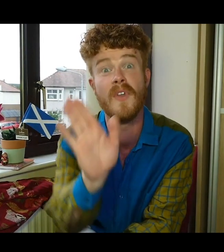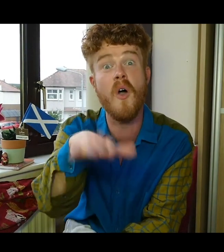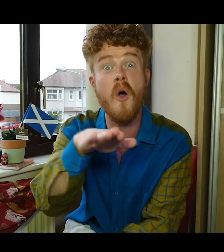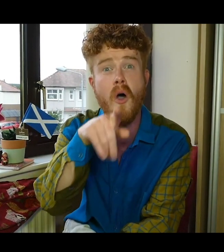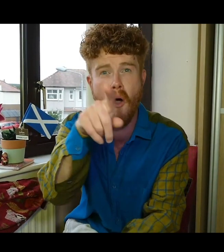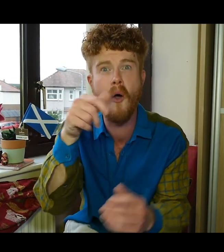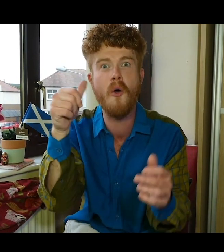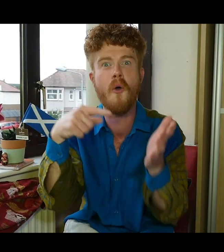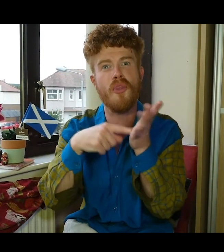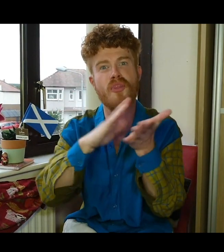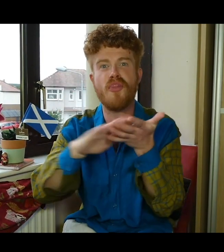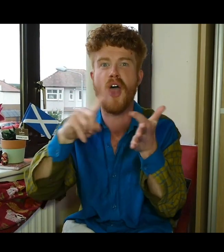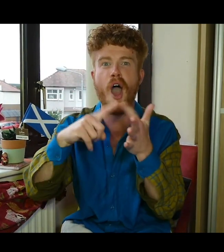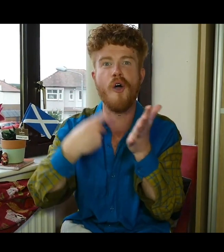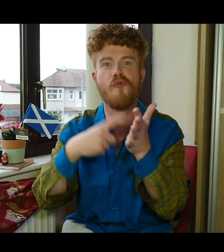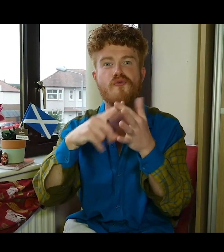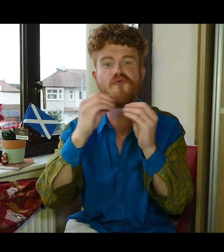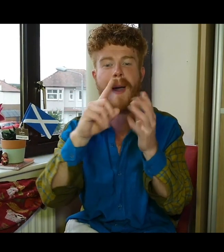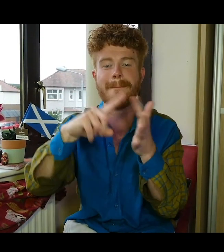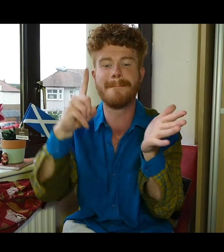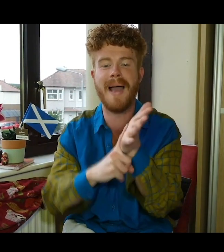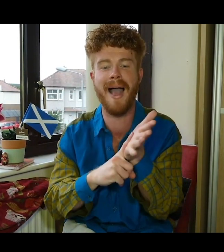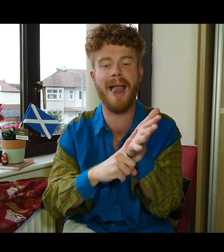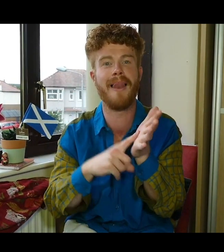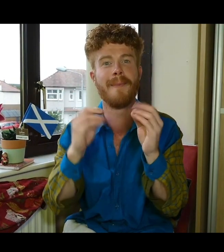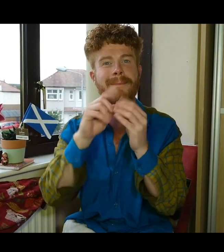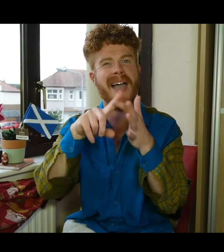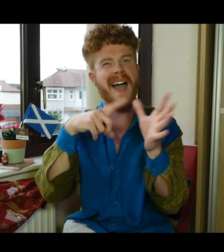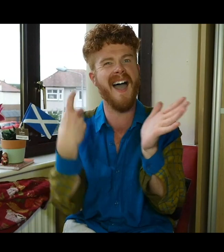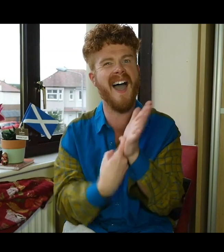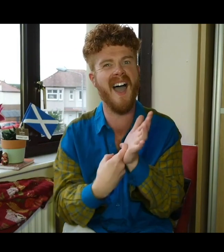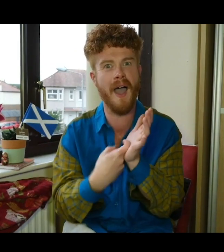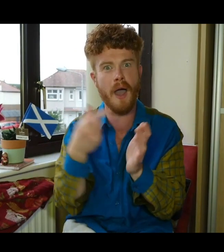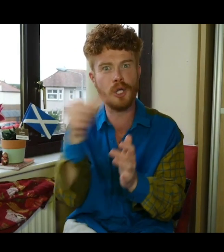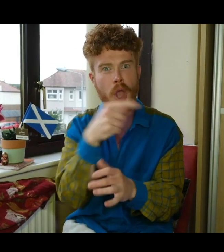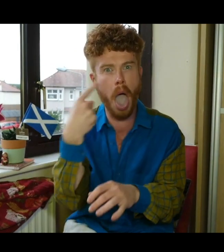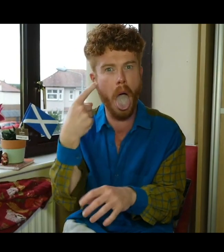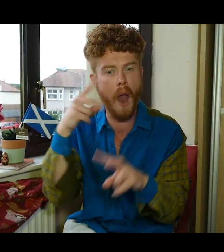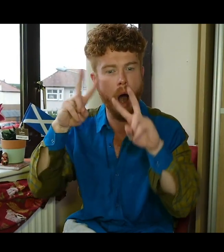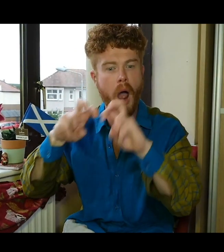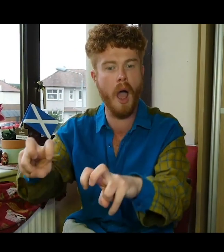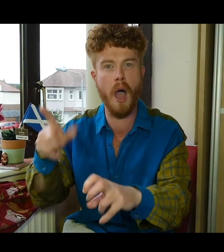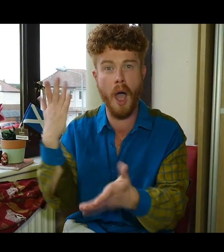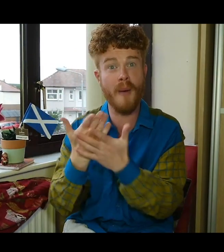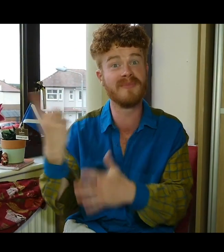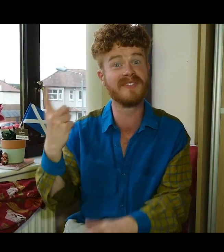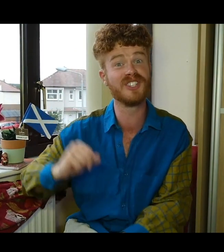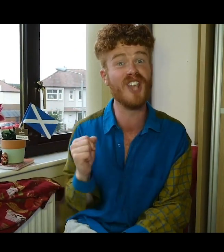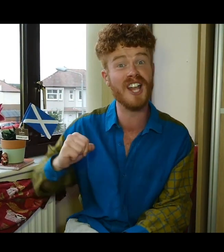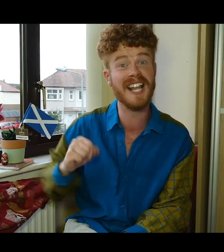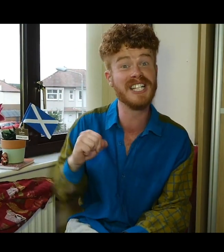Oh, and Google Rebel Bear, they're cool too and they're Scottish and you can find their work on the walls of a Edinburgh and Glasgow.